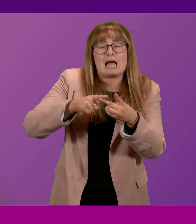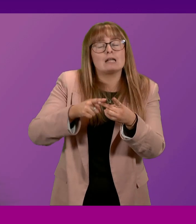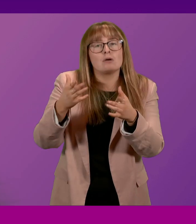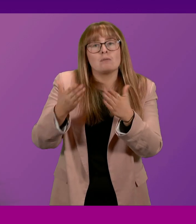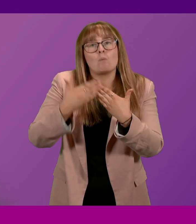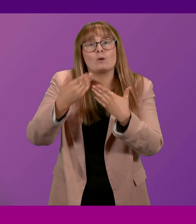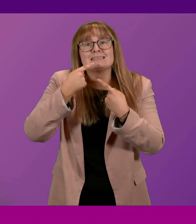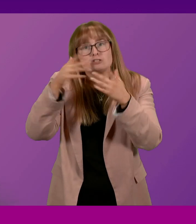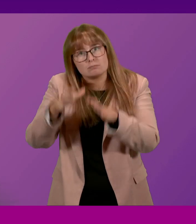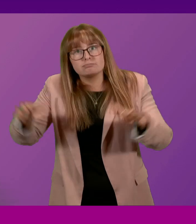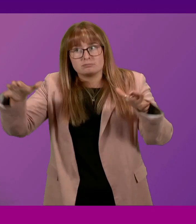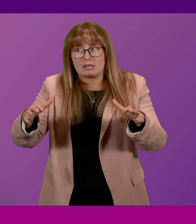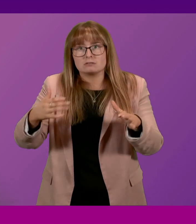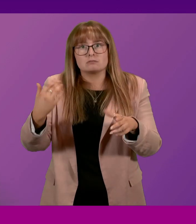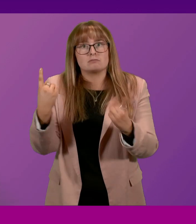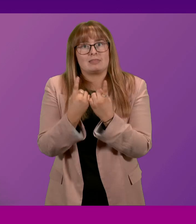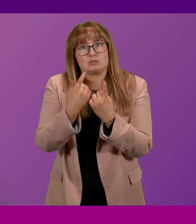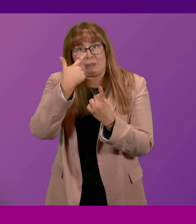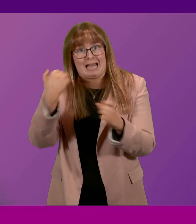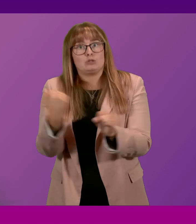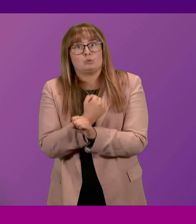is some of the action that the Parliament can take when it supports the Government’s budget.